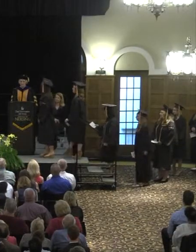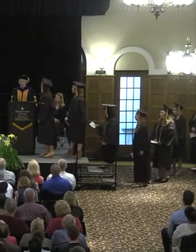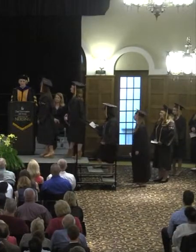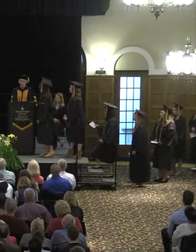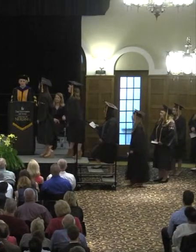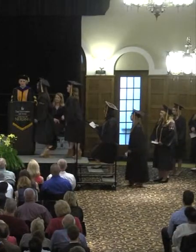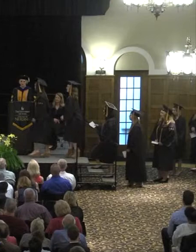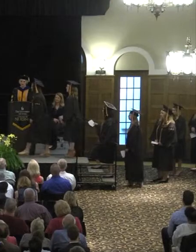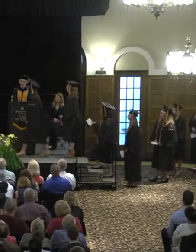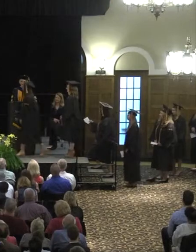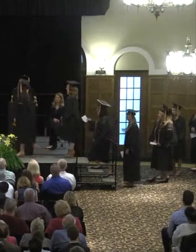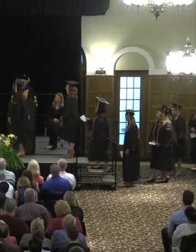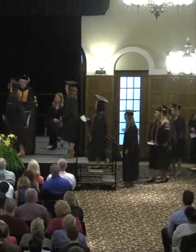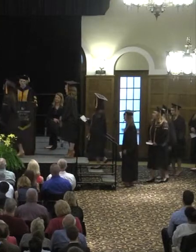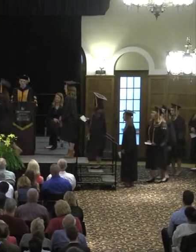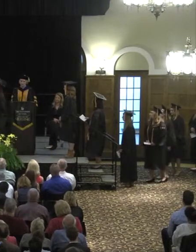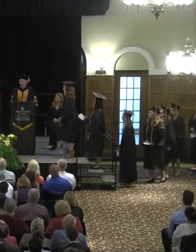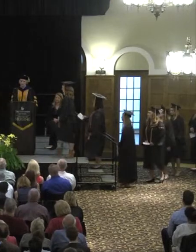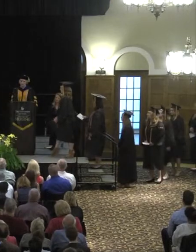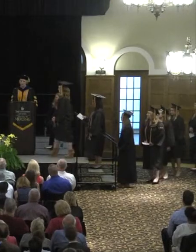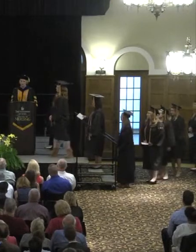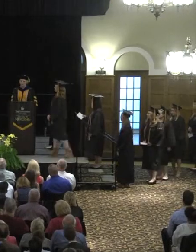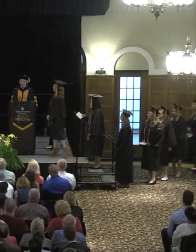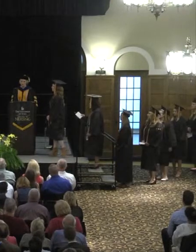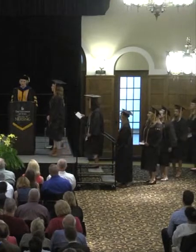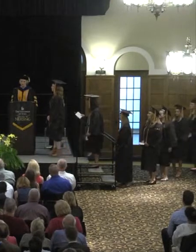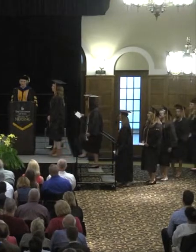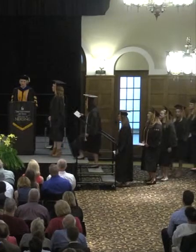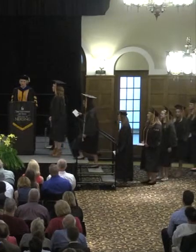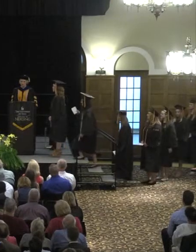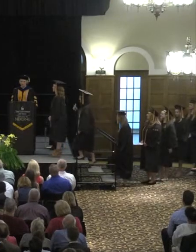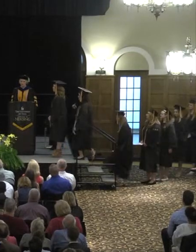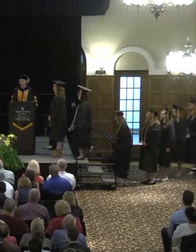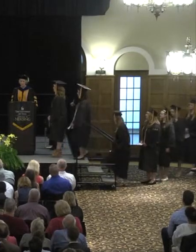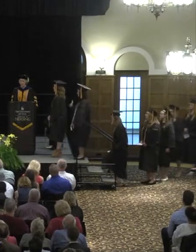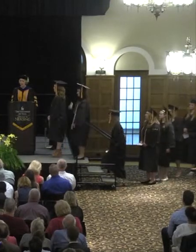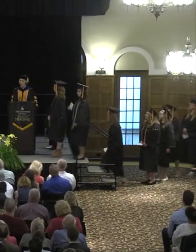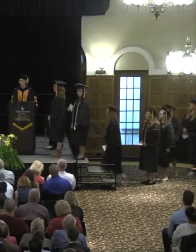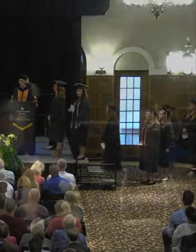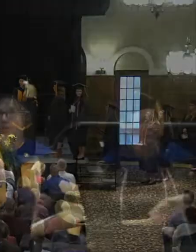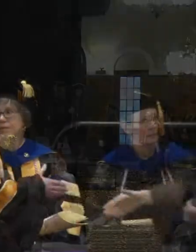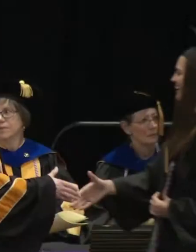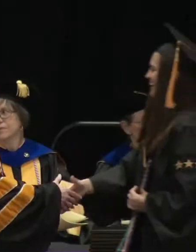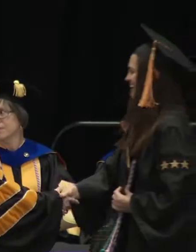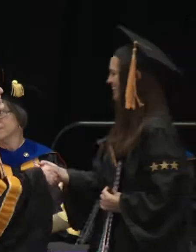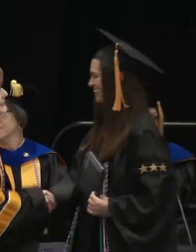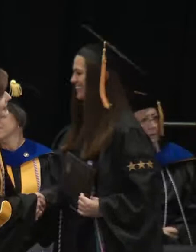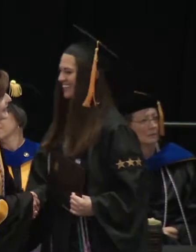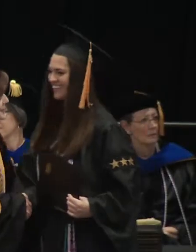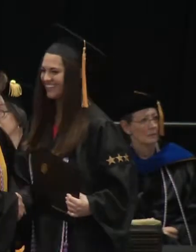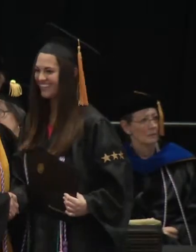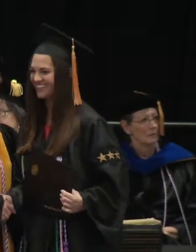Jennifer Lotts, BSN, Bachelor of Science in Nursing with Highest Distinction.